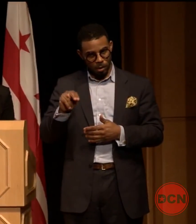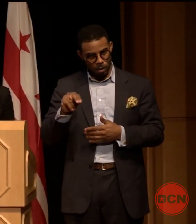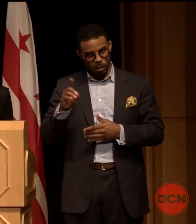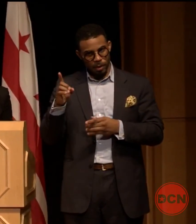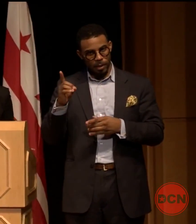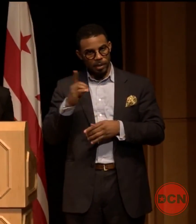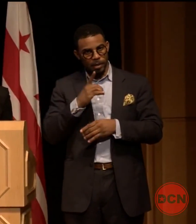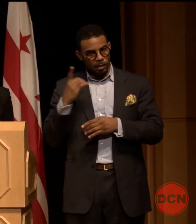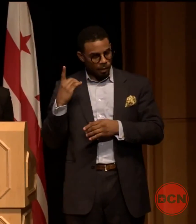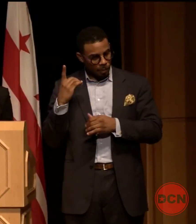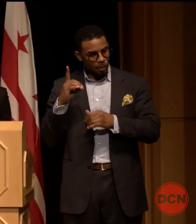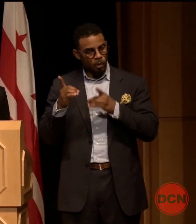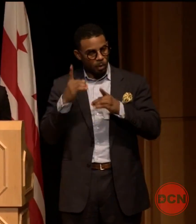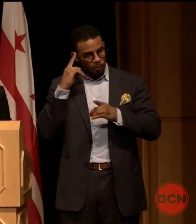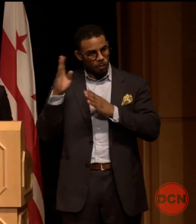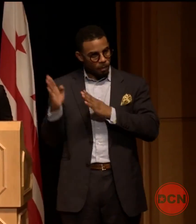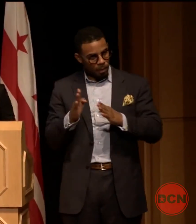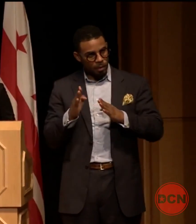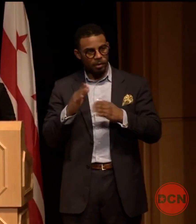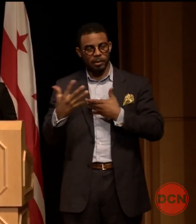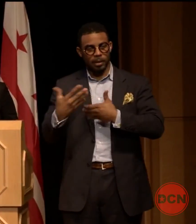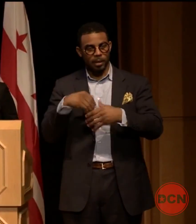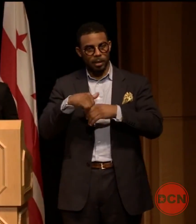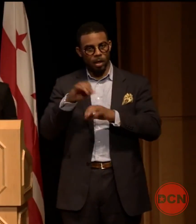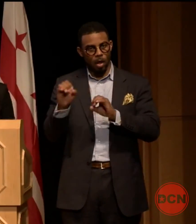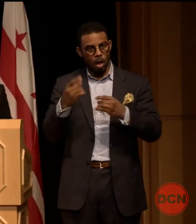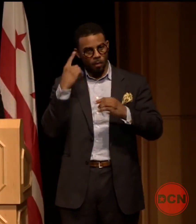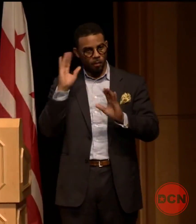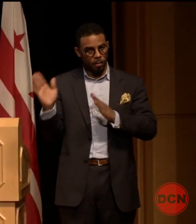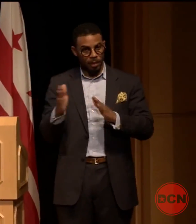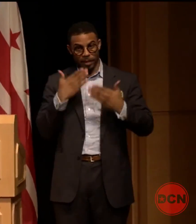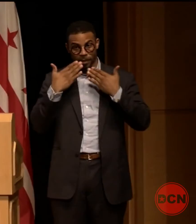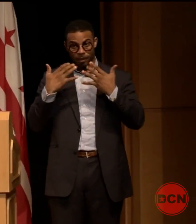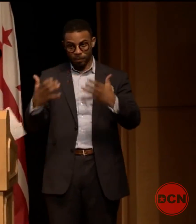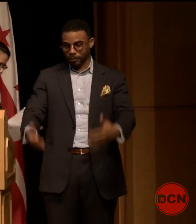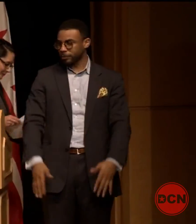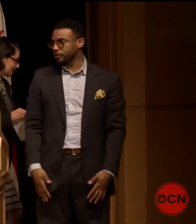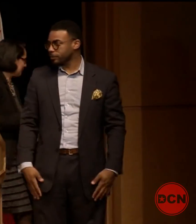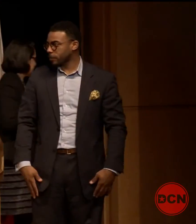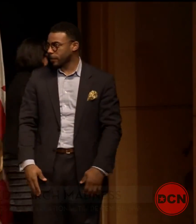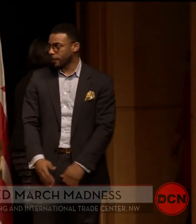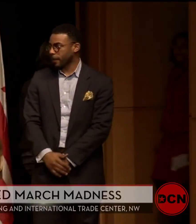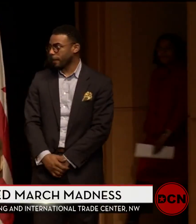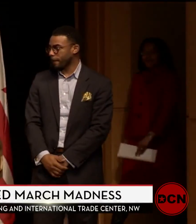PLANNING, ENGAGEMENT AND DESIGN FROM THE OFFICE OF PLANNING. THANK YOU.